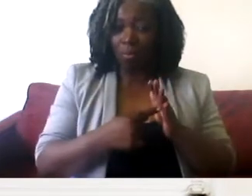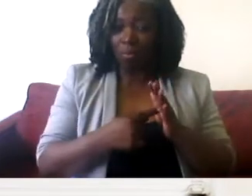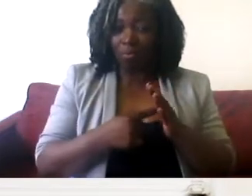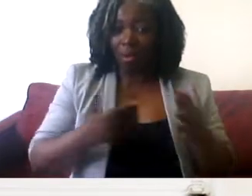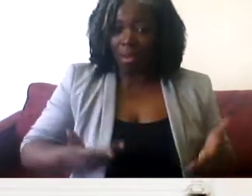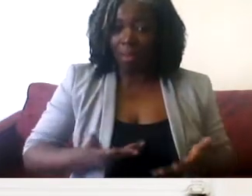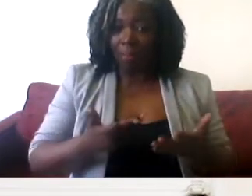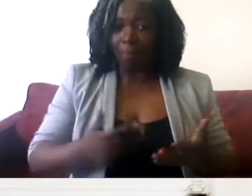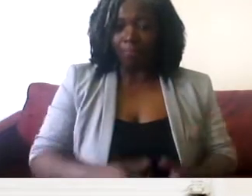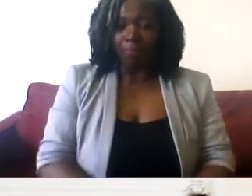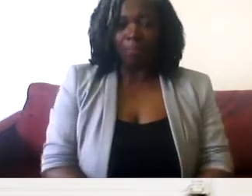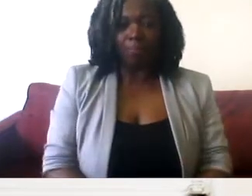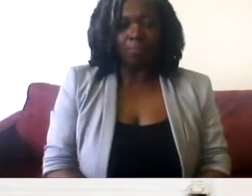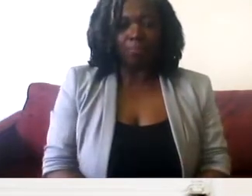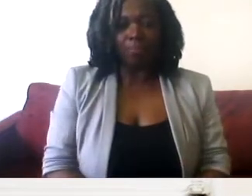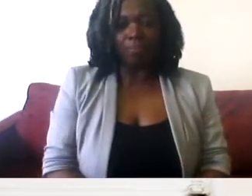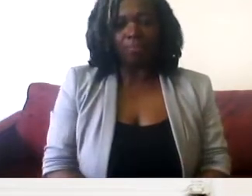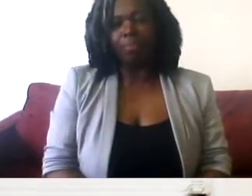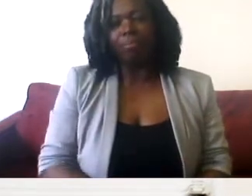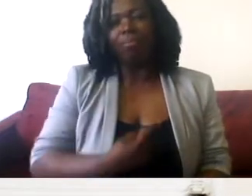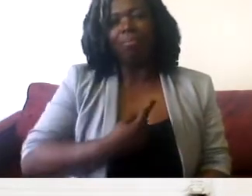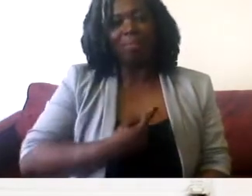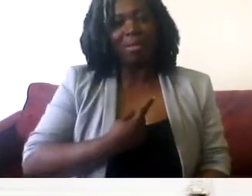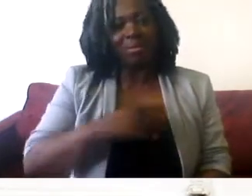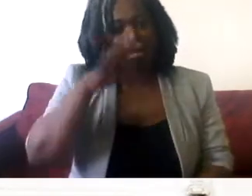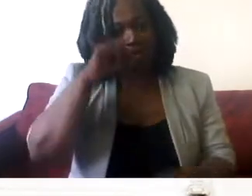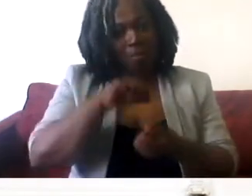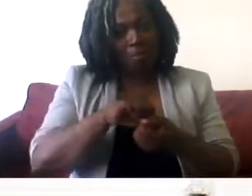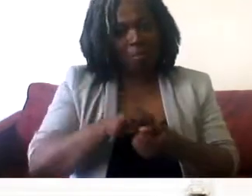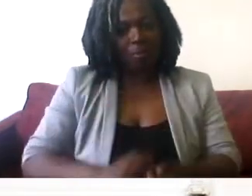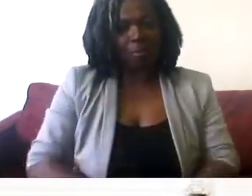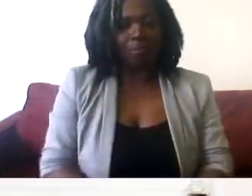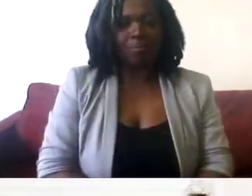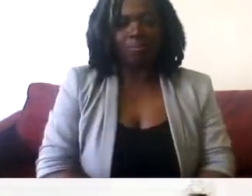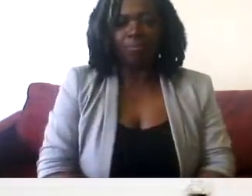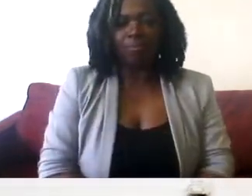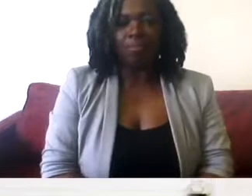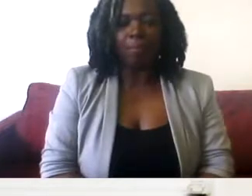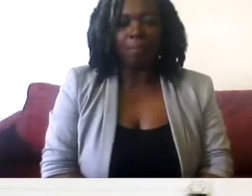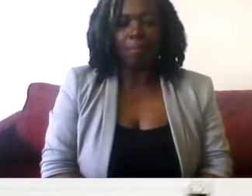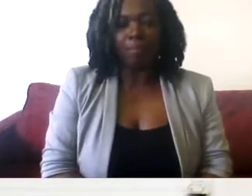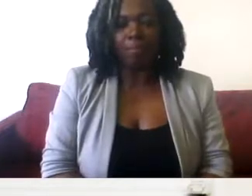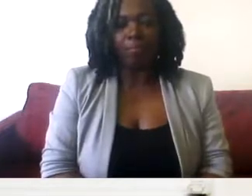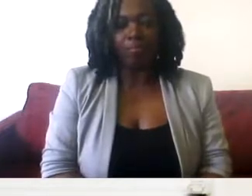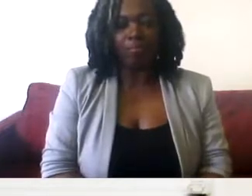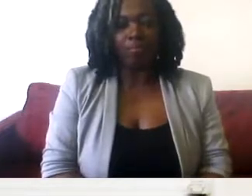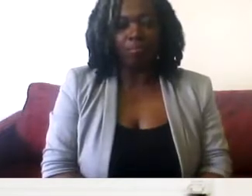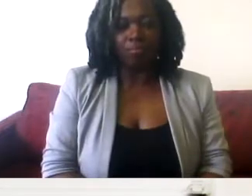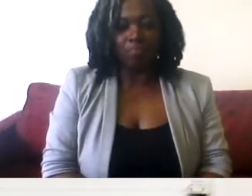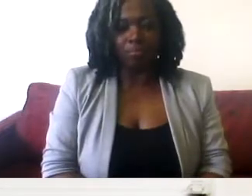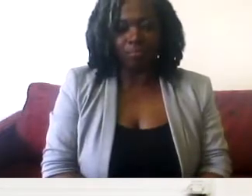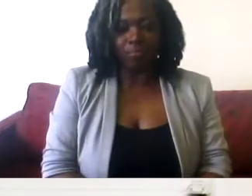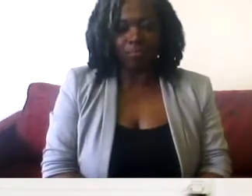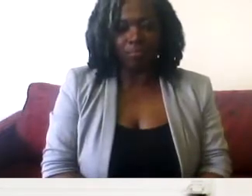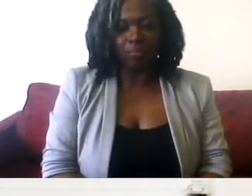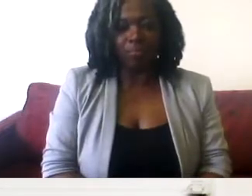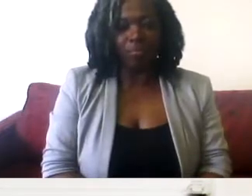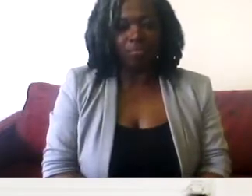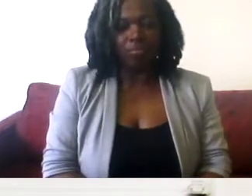key to the whole process of playing